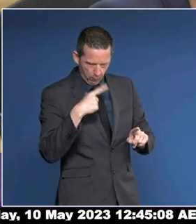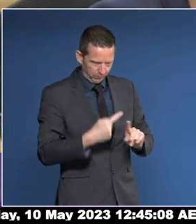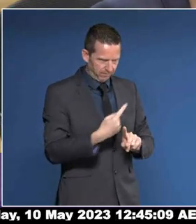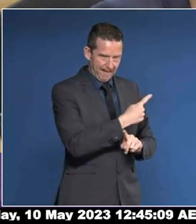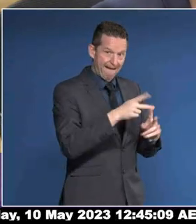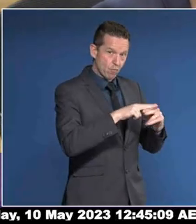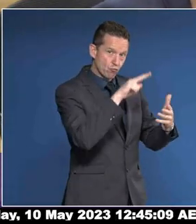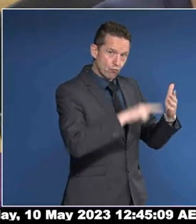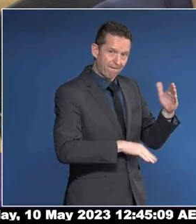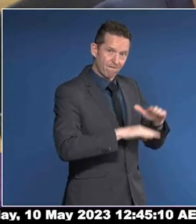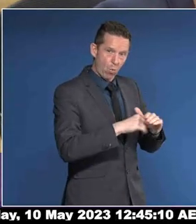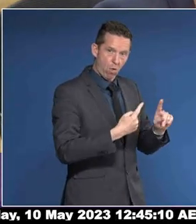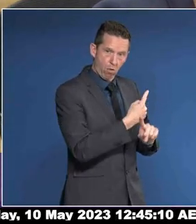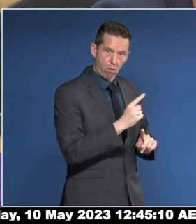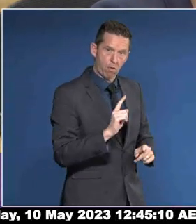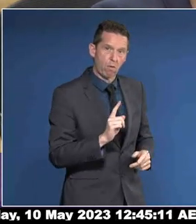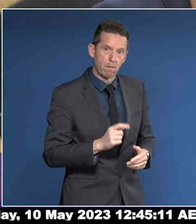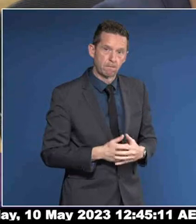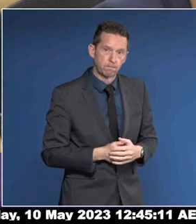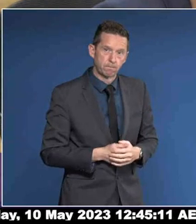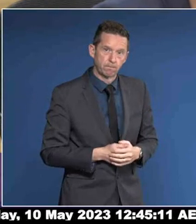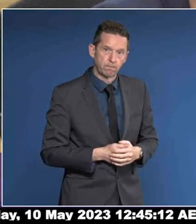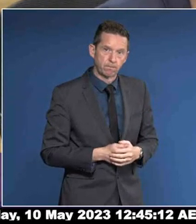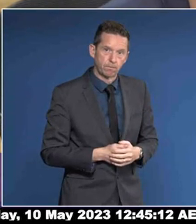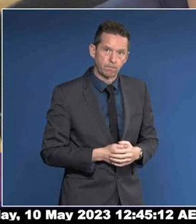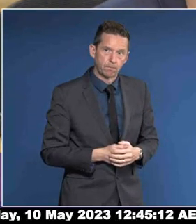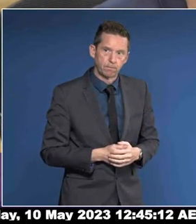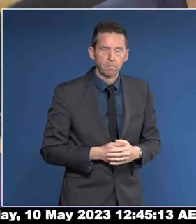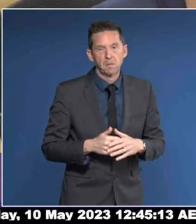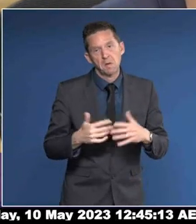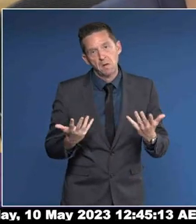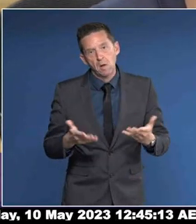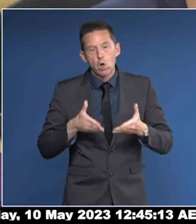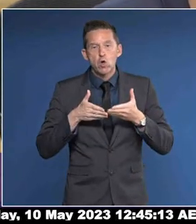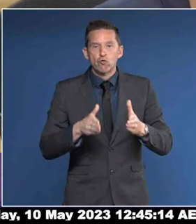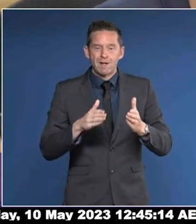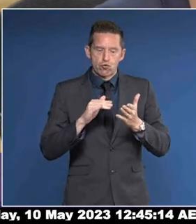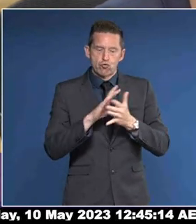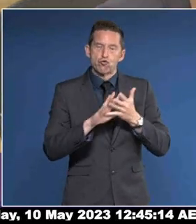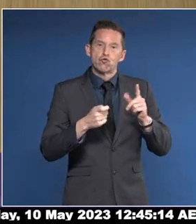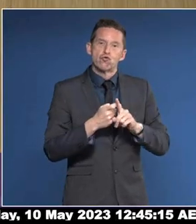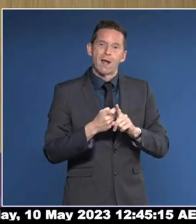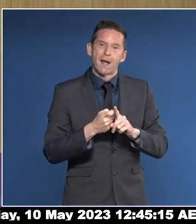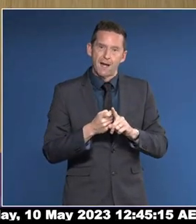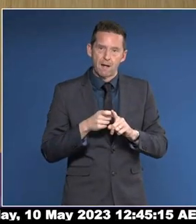The street check may not or does not, perhaps, summarise all of the actions taken by the officers.